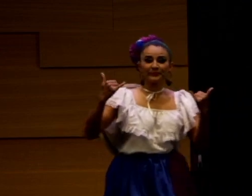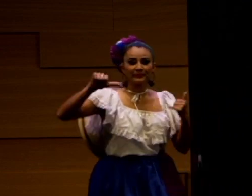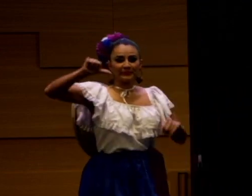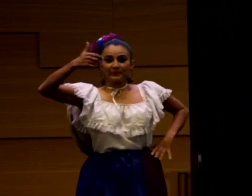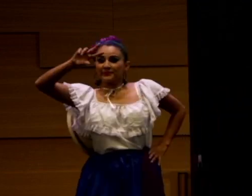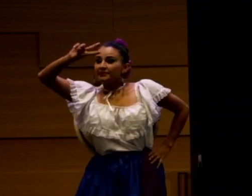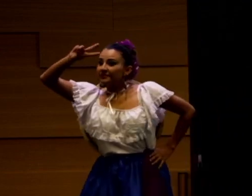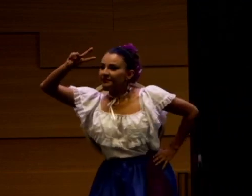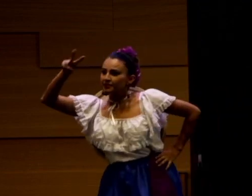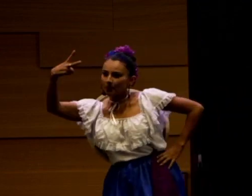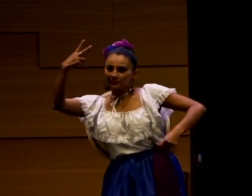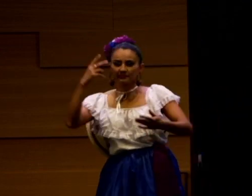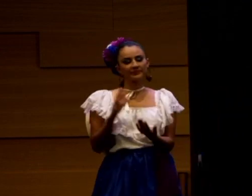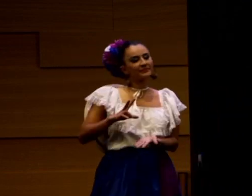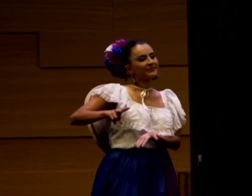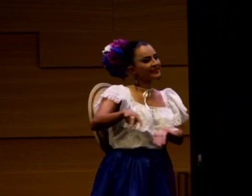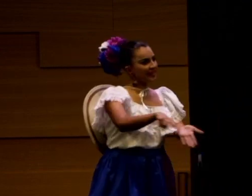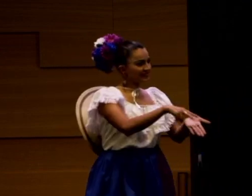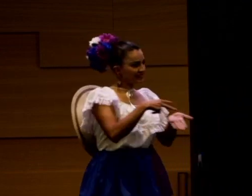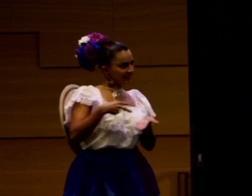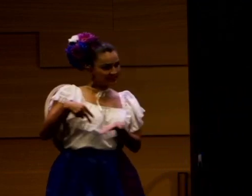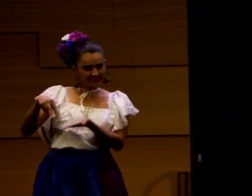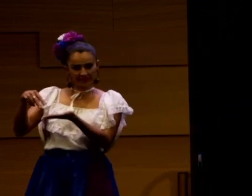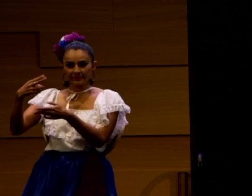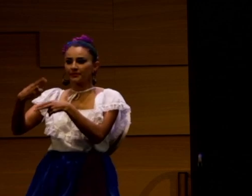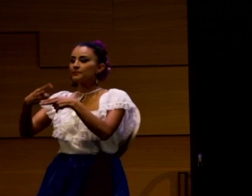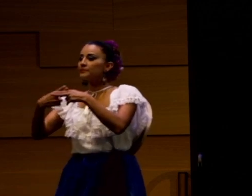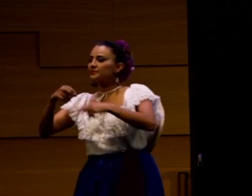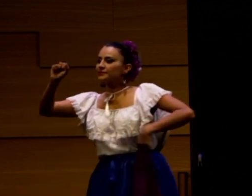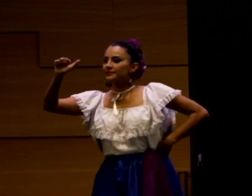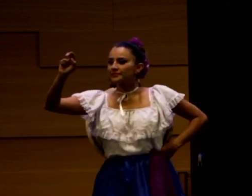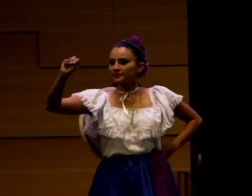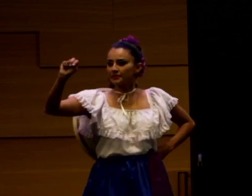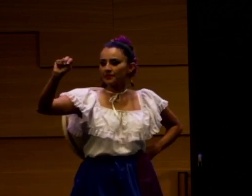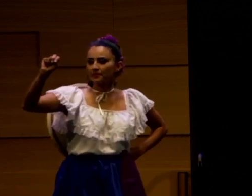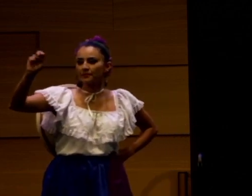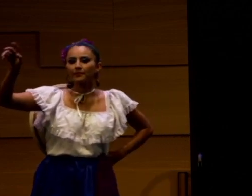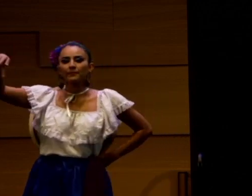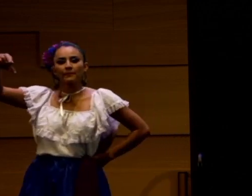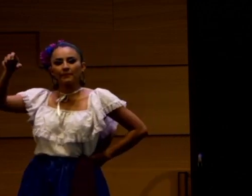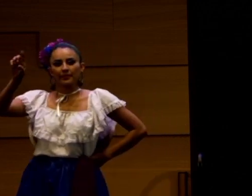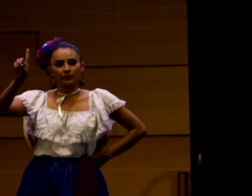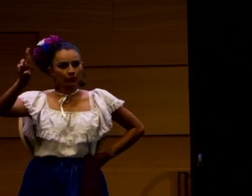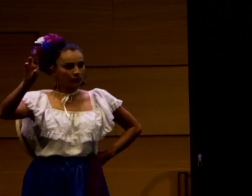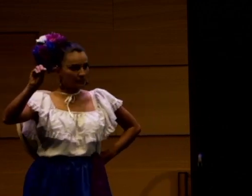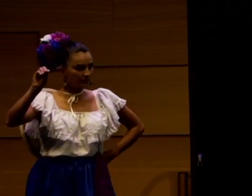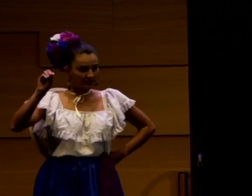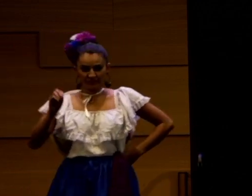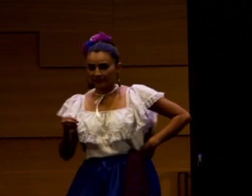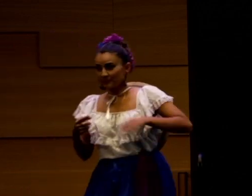Next is a traditional Colombian dance. It is called San Pedro.